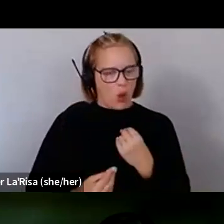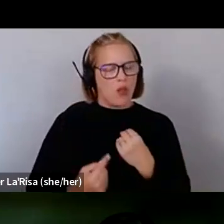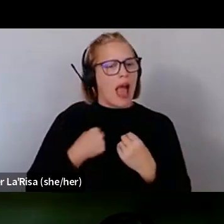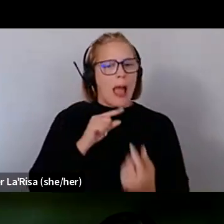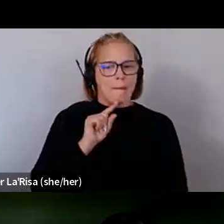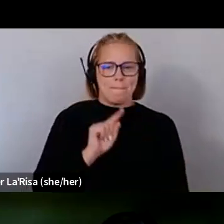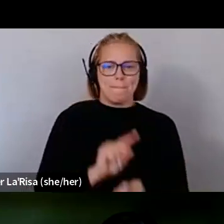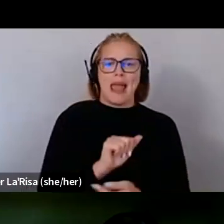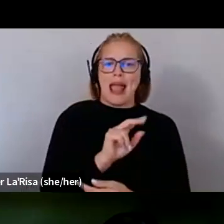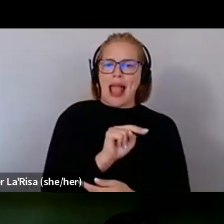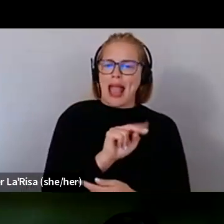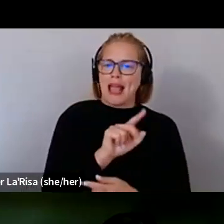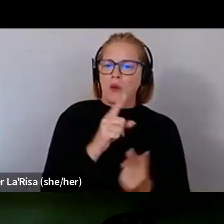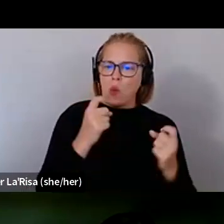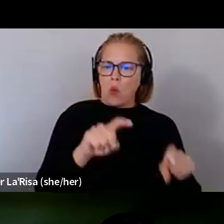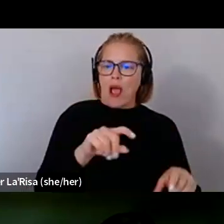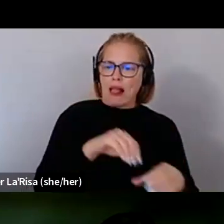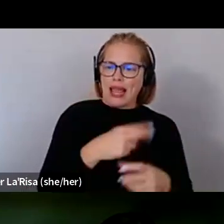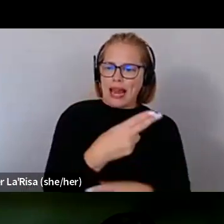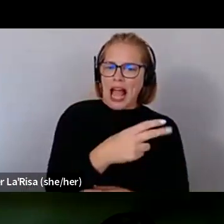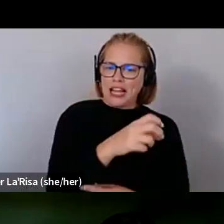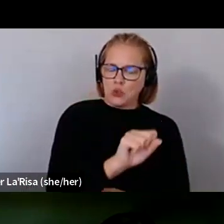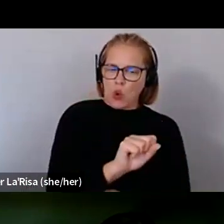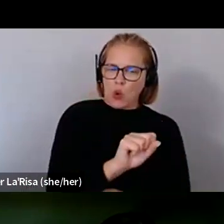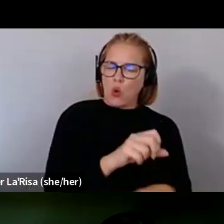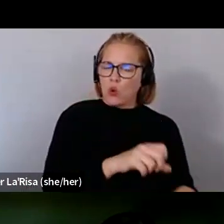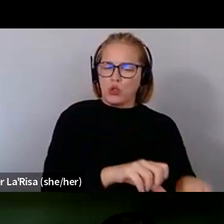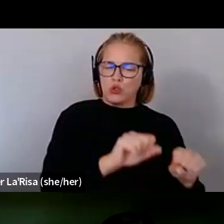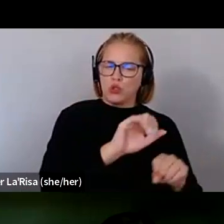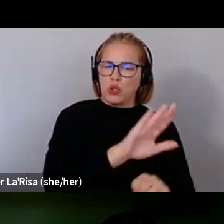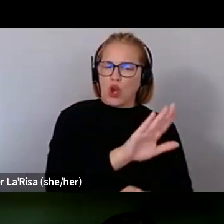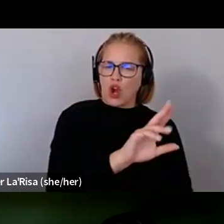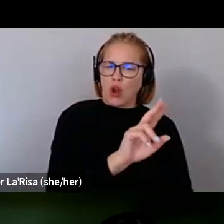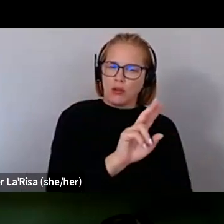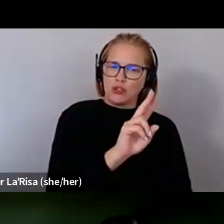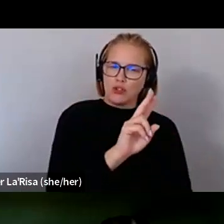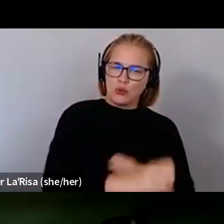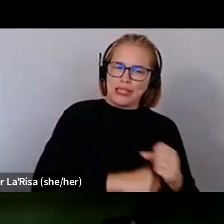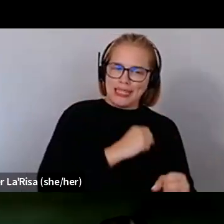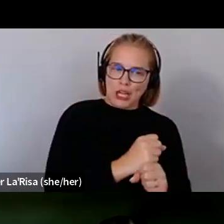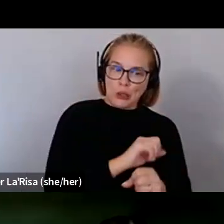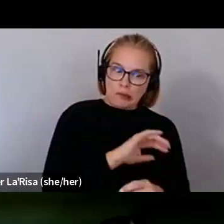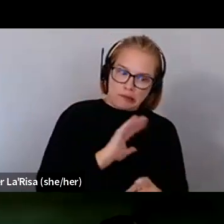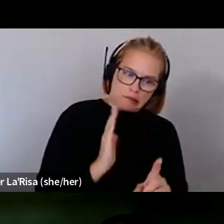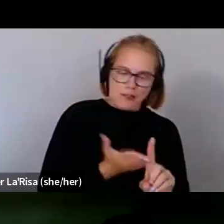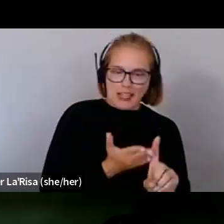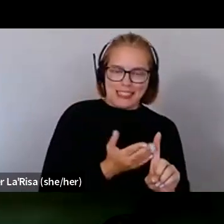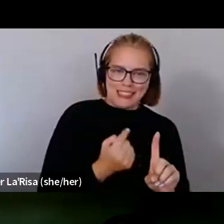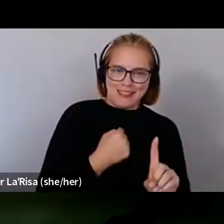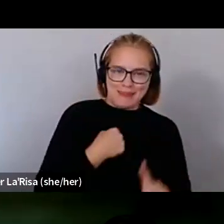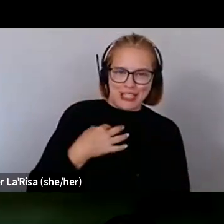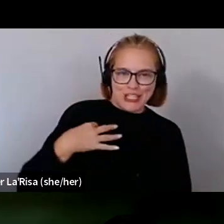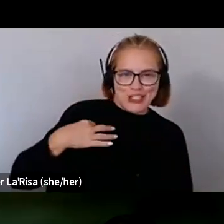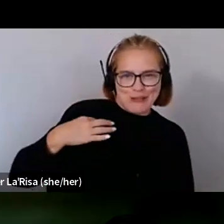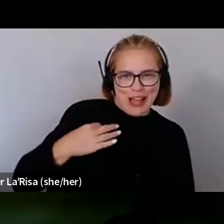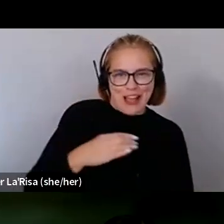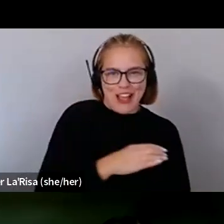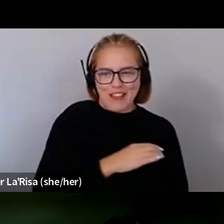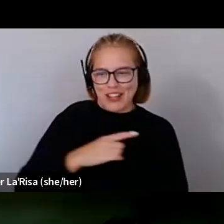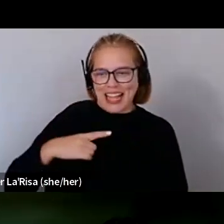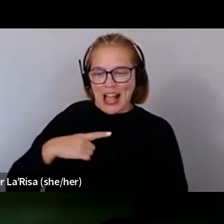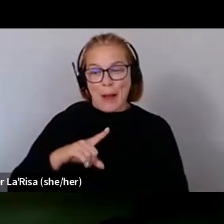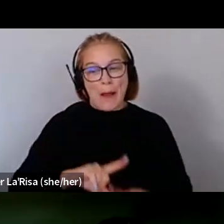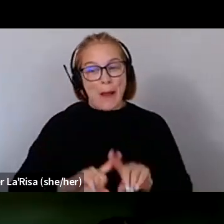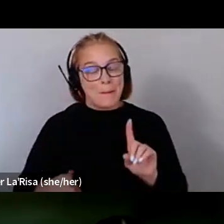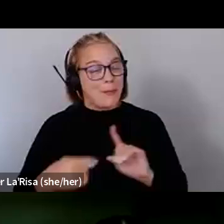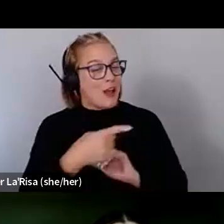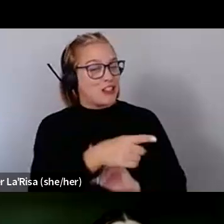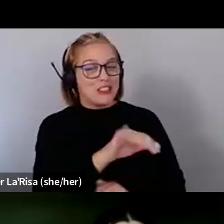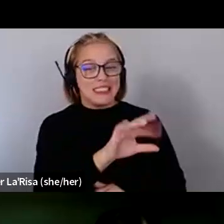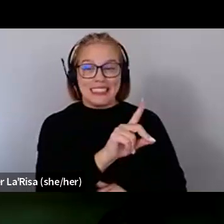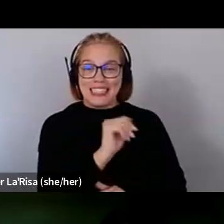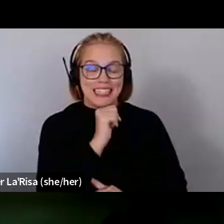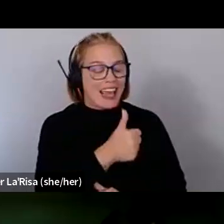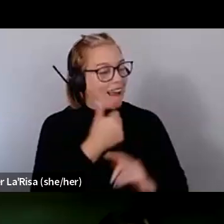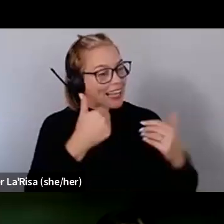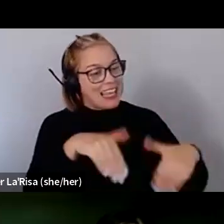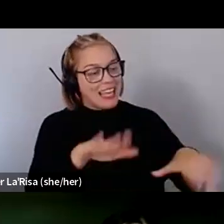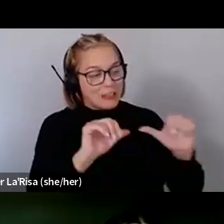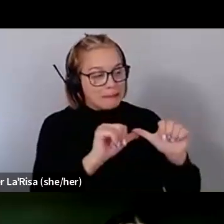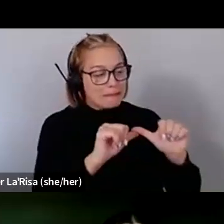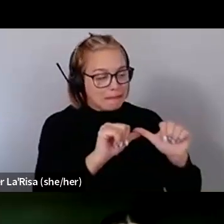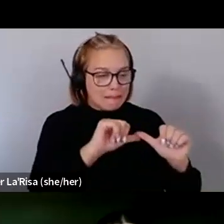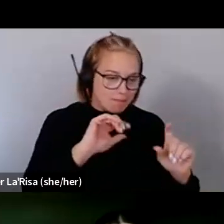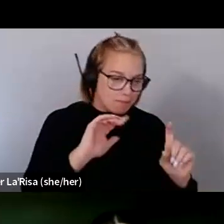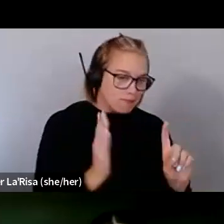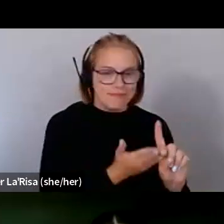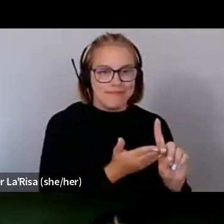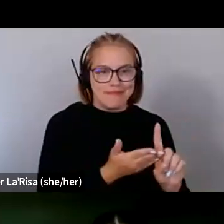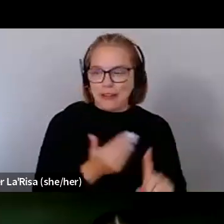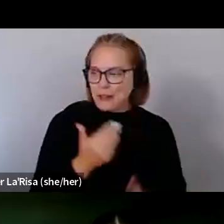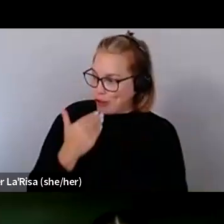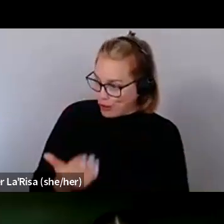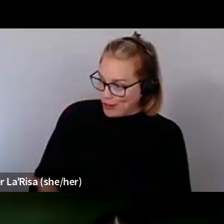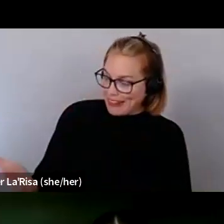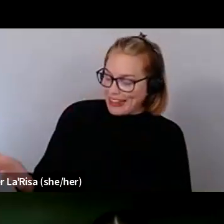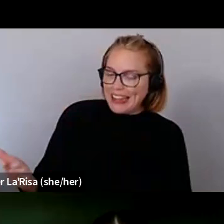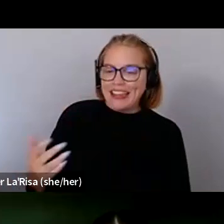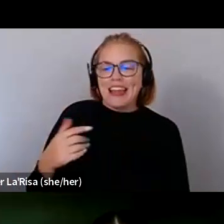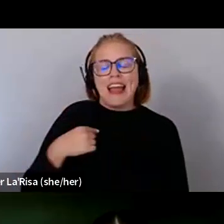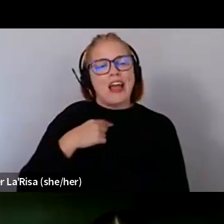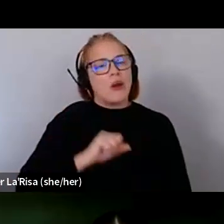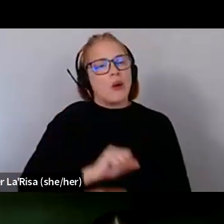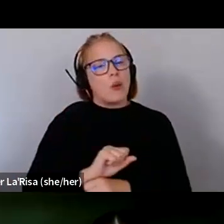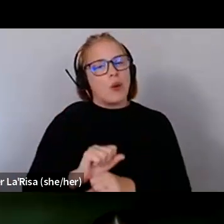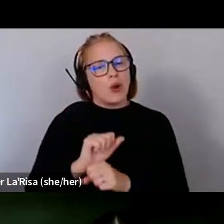thing. [chuckle] yeah, Abby, I felt the same way. Between what I learned